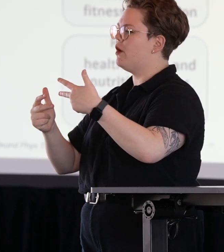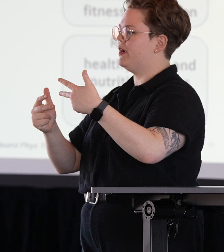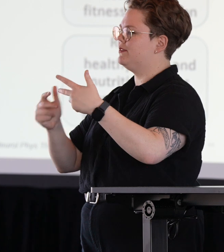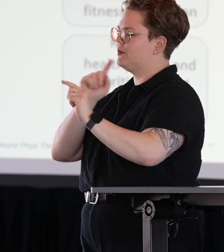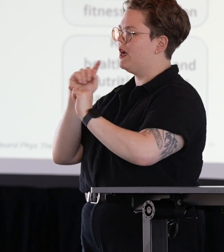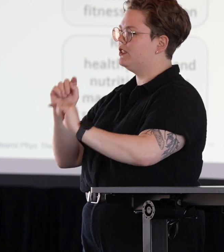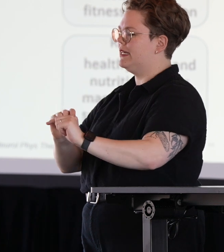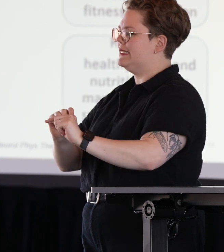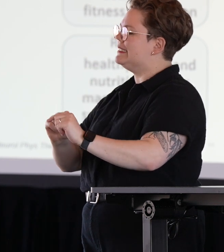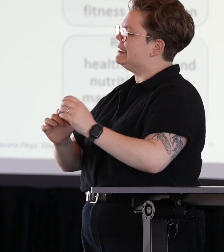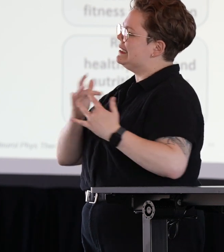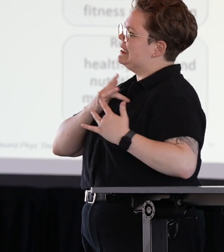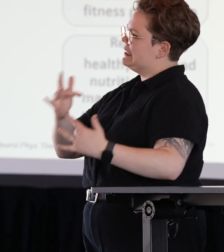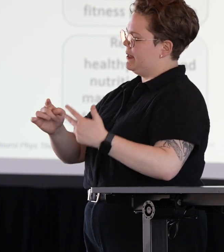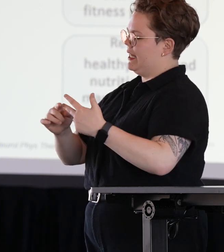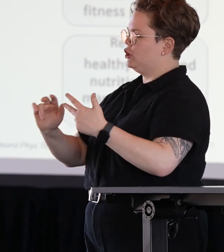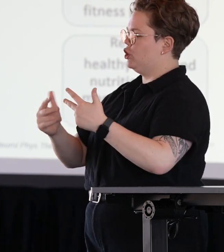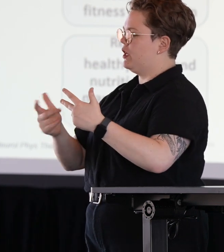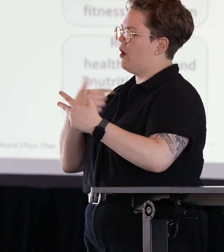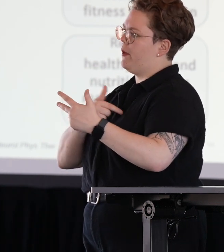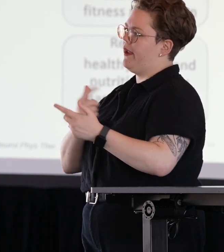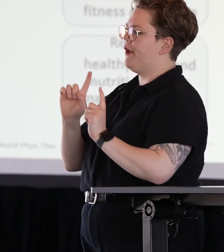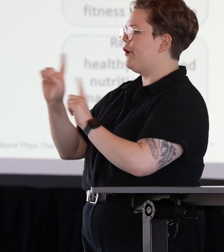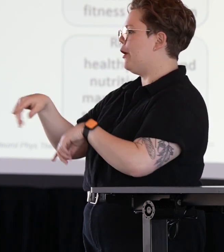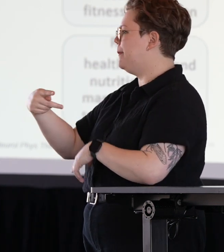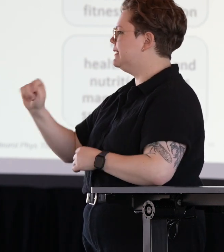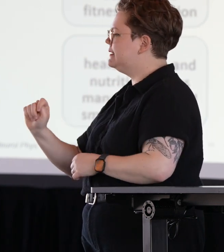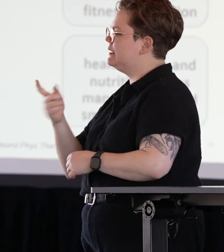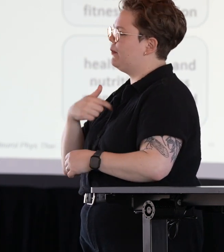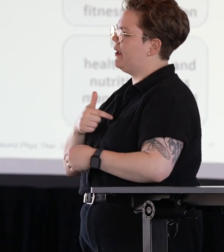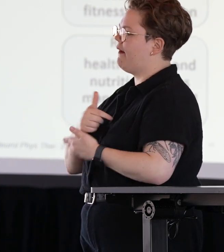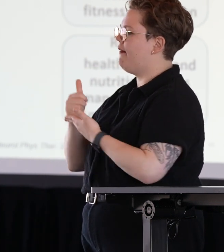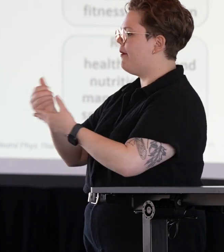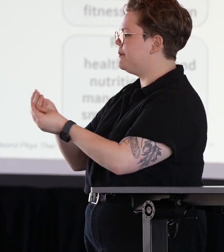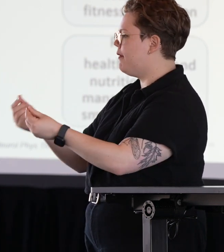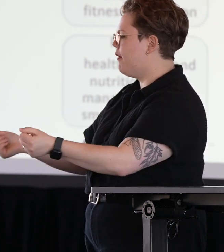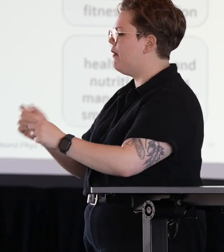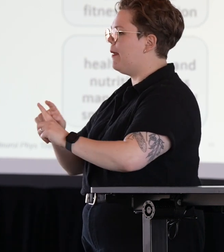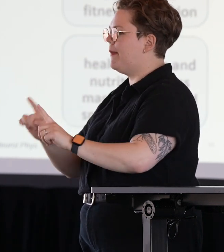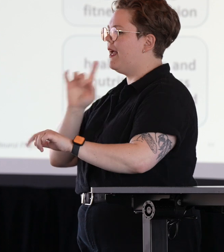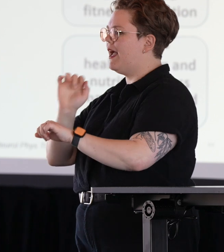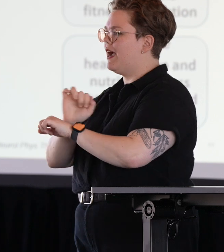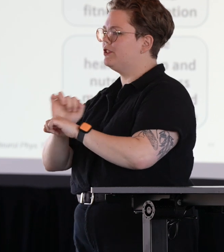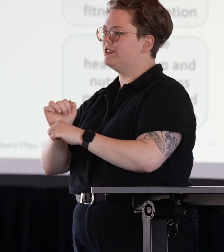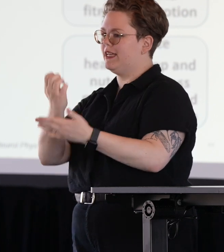at doing the tertiary prevention. You have a problem, you come to PT, we help you solve it. But when looking at what we're seeing in the landscape of evidence, as well